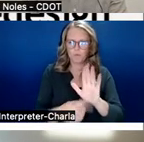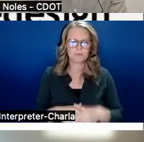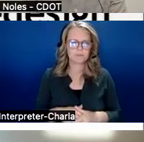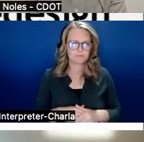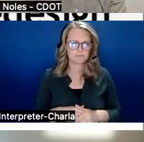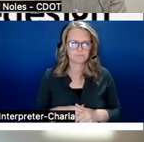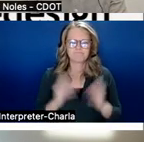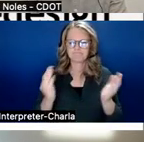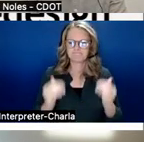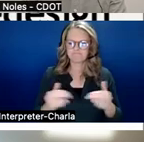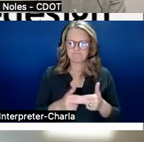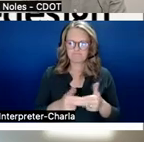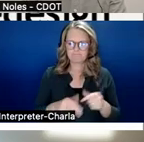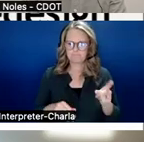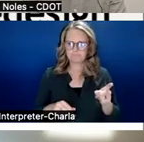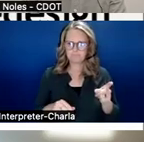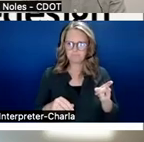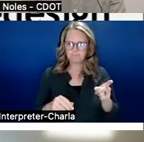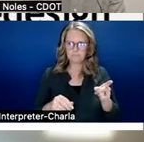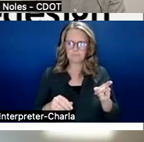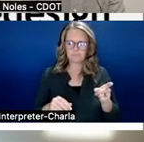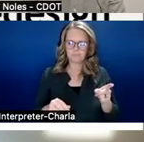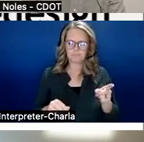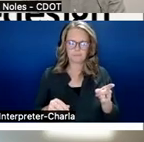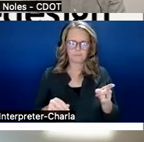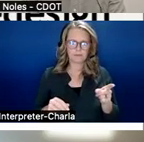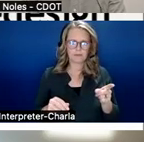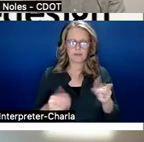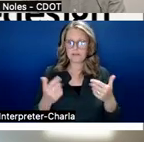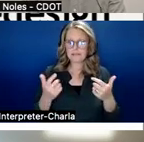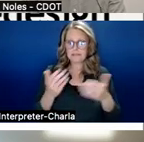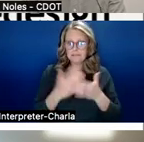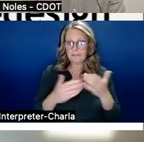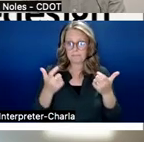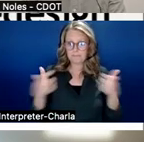So there are some big changes that we are including in the design.